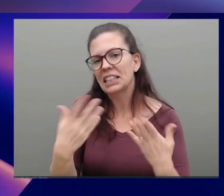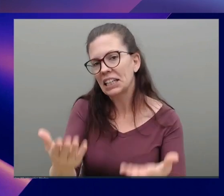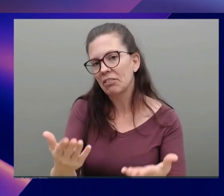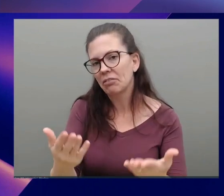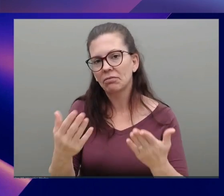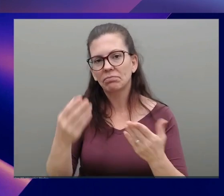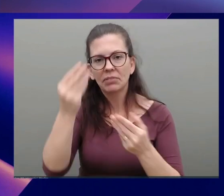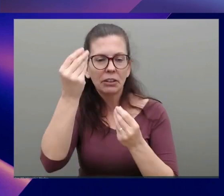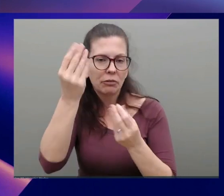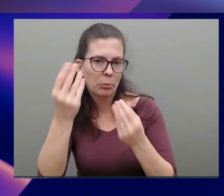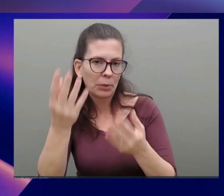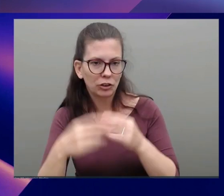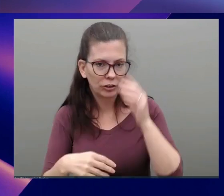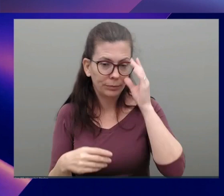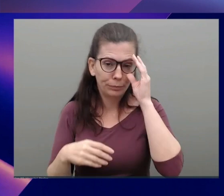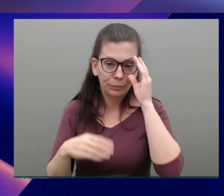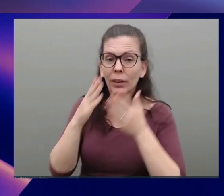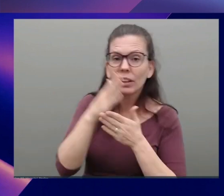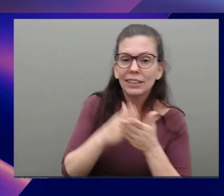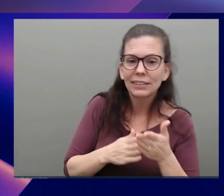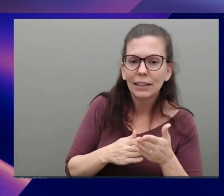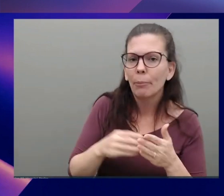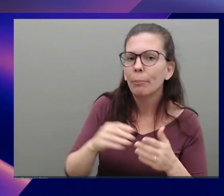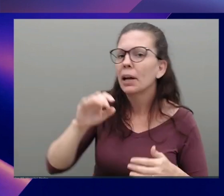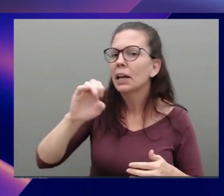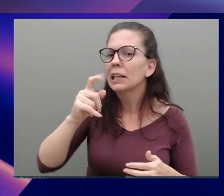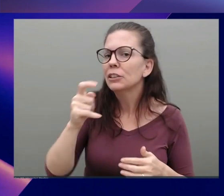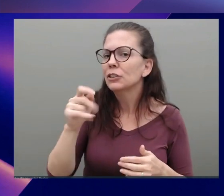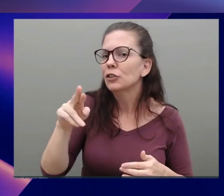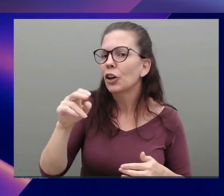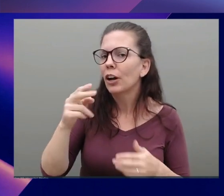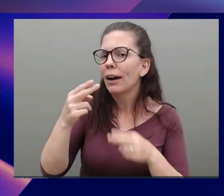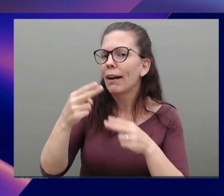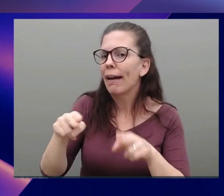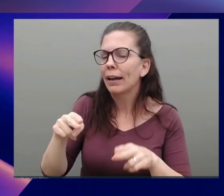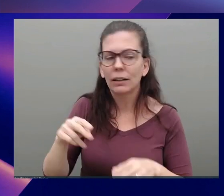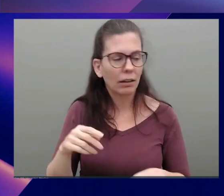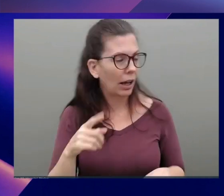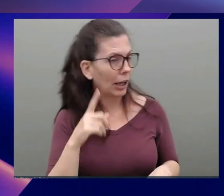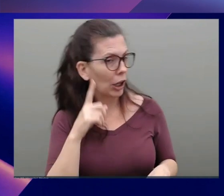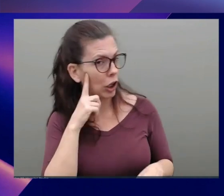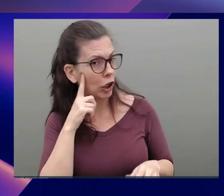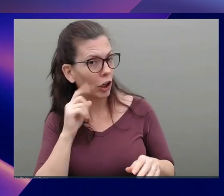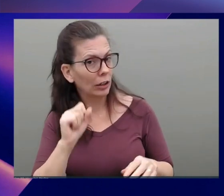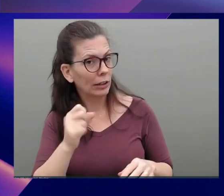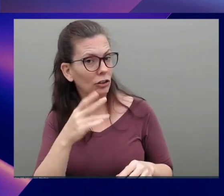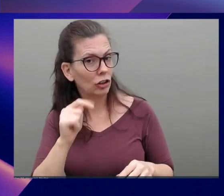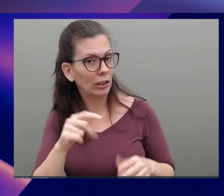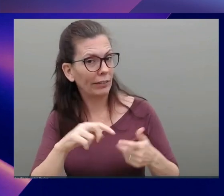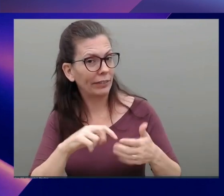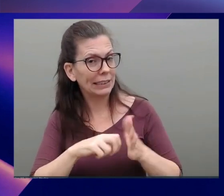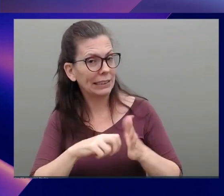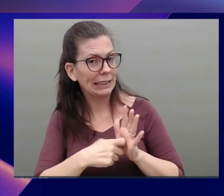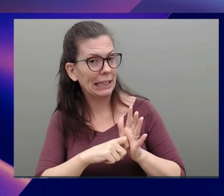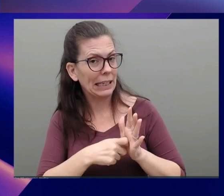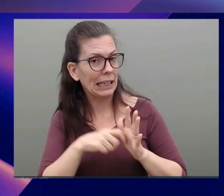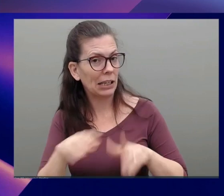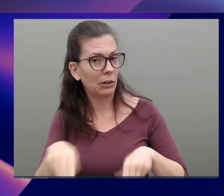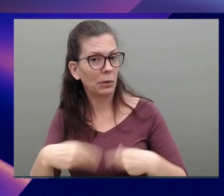And some of them has Easter eggs, I've heard. I heard that the Shift key equips a vehicle. Ooh. Yeah, so in my keyboard, if I press the Shift key,